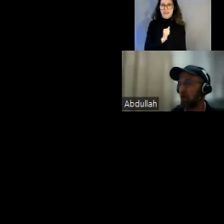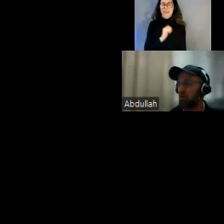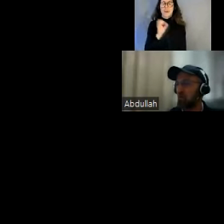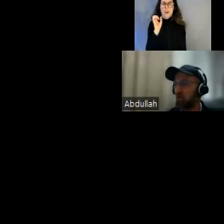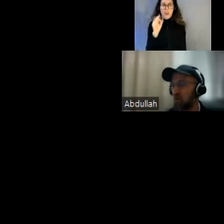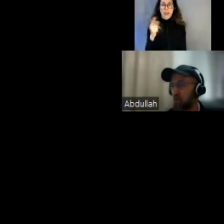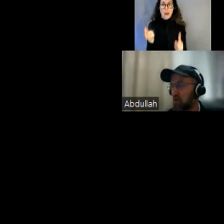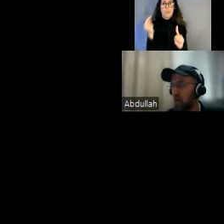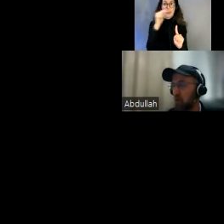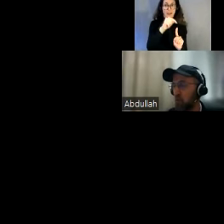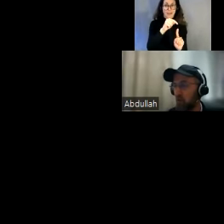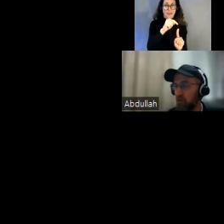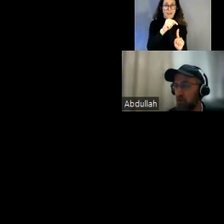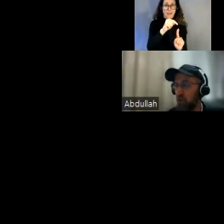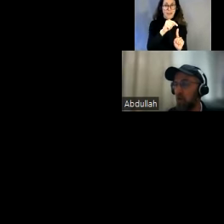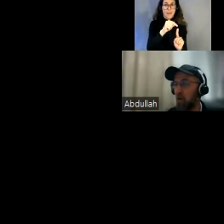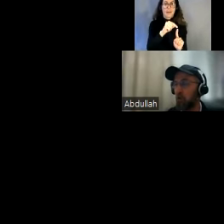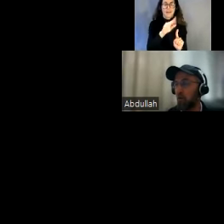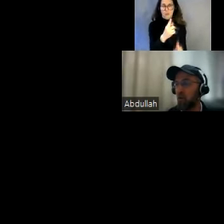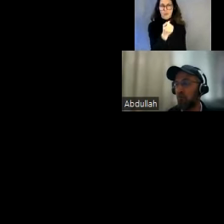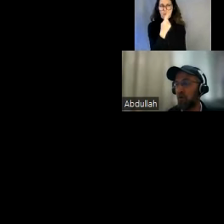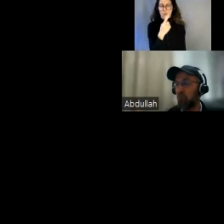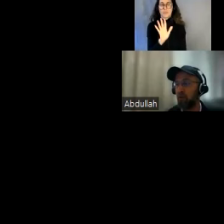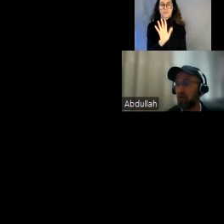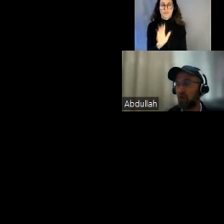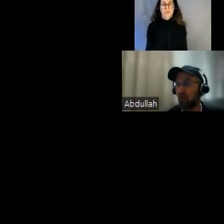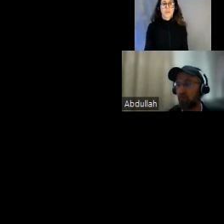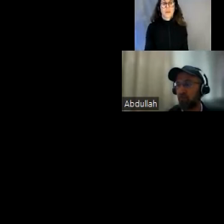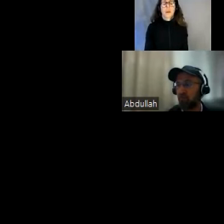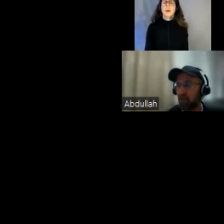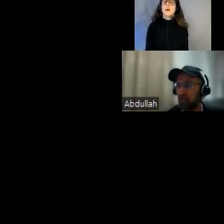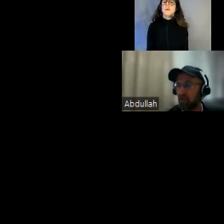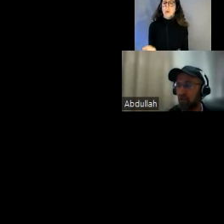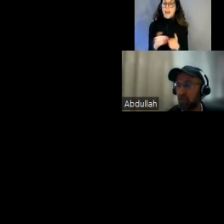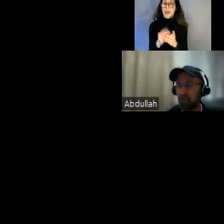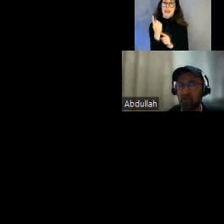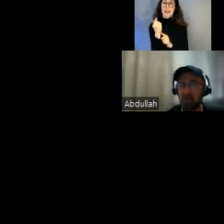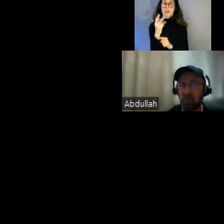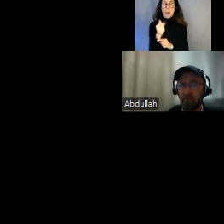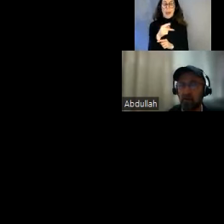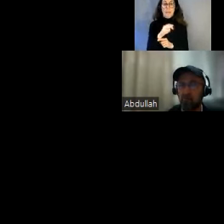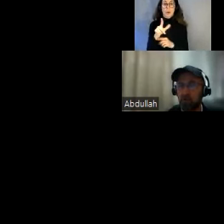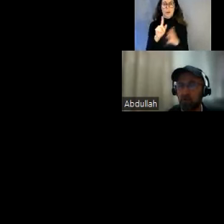lot of hair on my head. It's kind of gone. So I was supposed to introduce myself in the beginning. Now